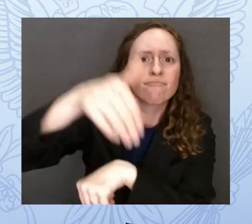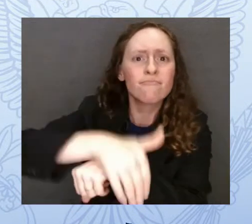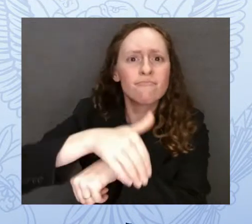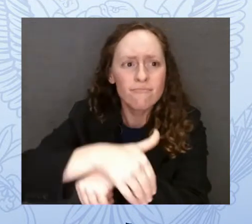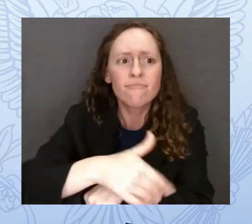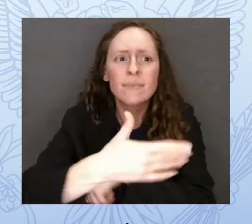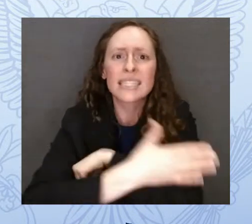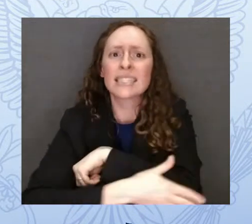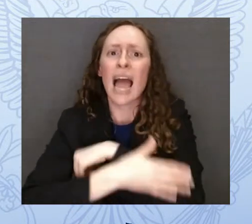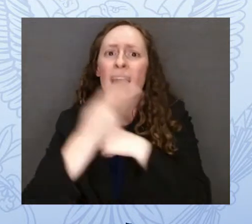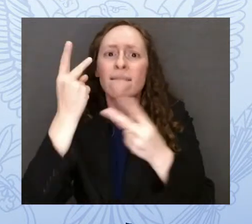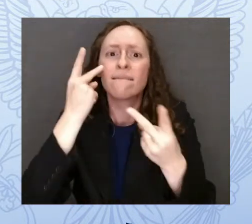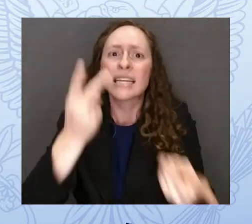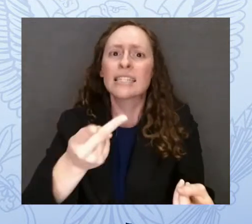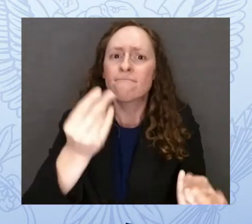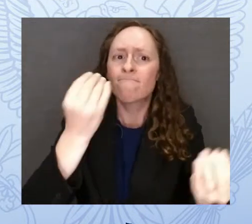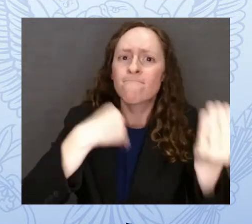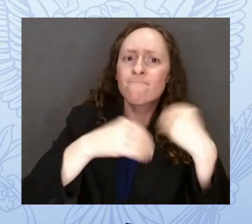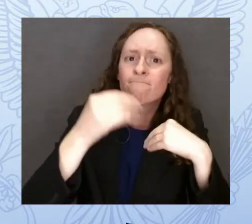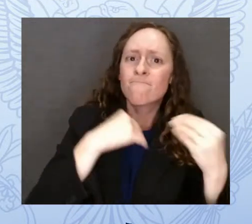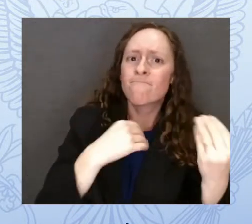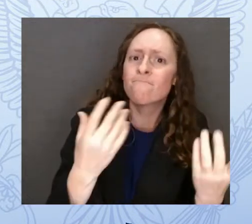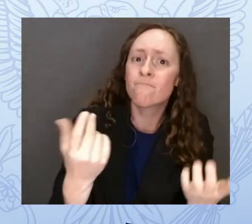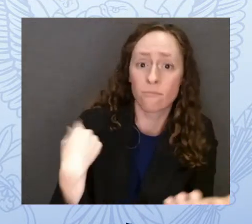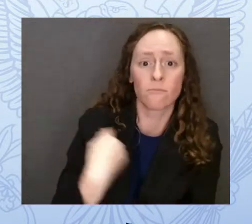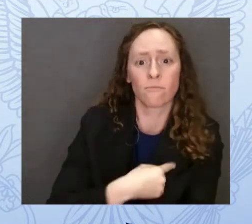This is definitely a pinnacle moment in my career